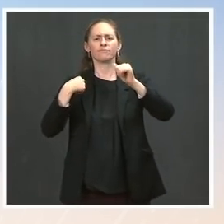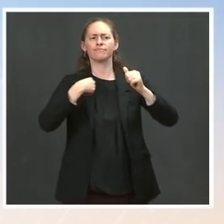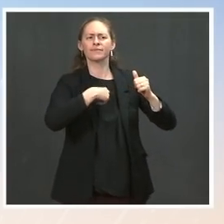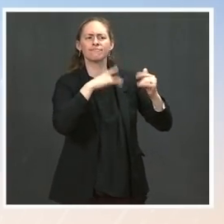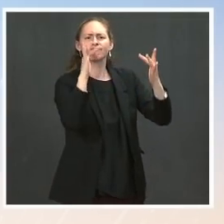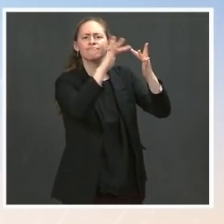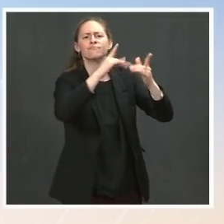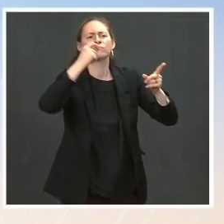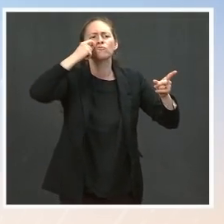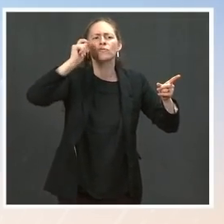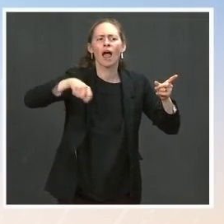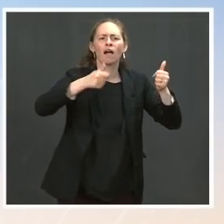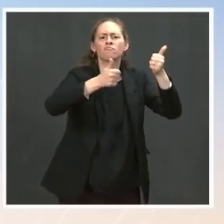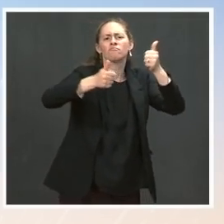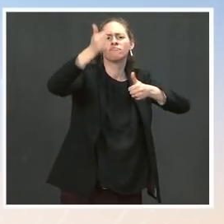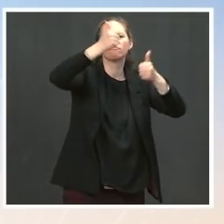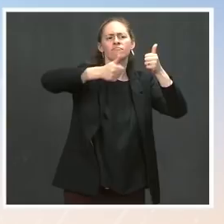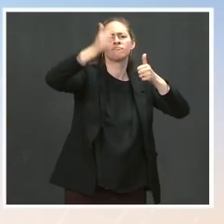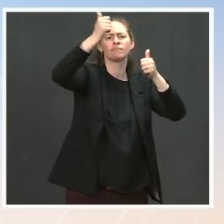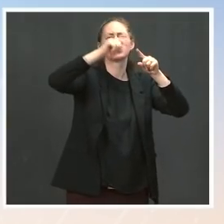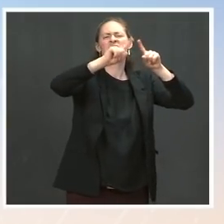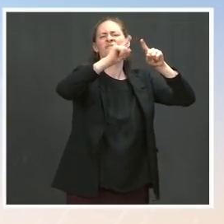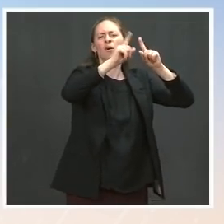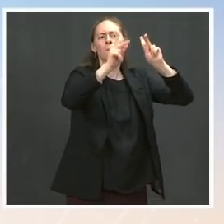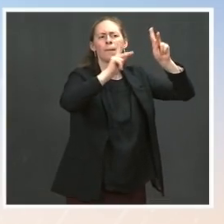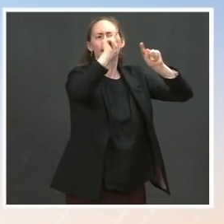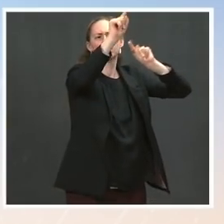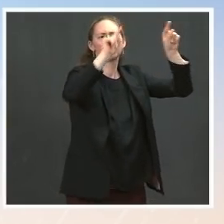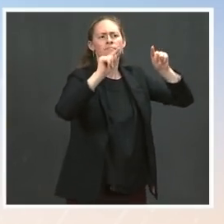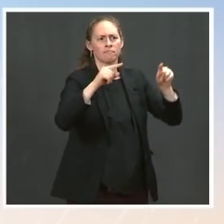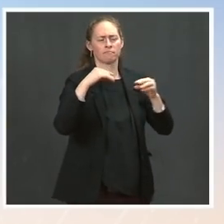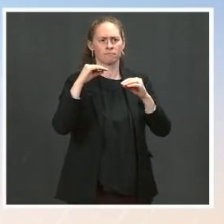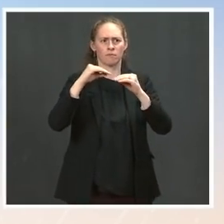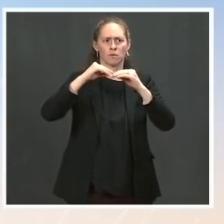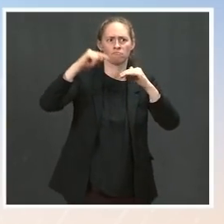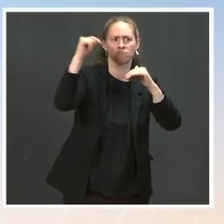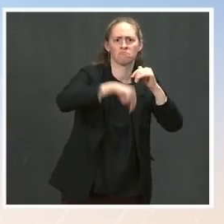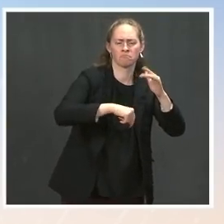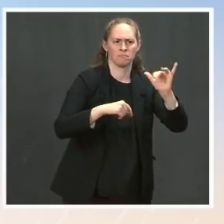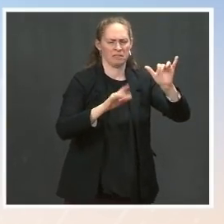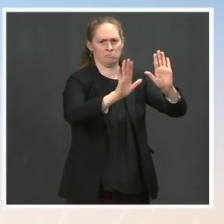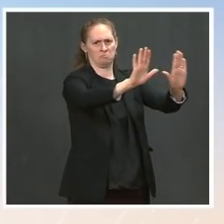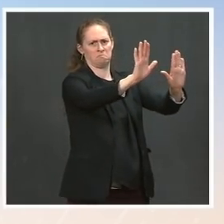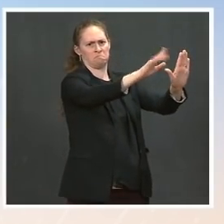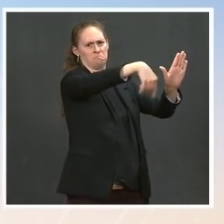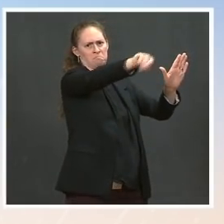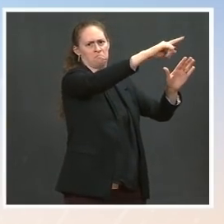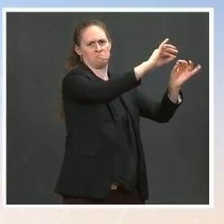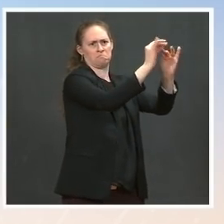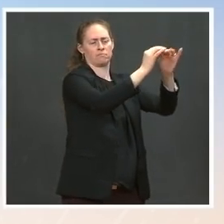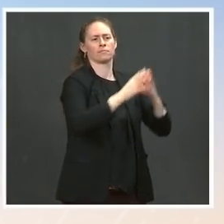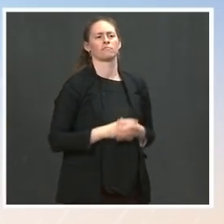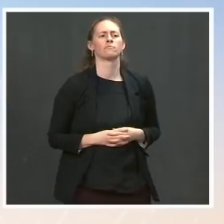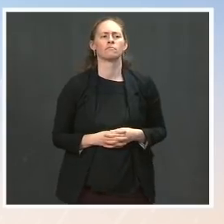But I'm not going to get ahead of their discussions that they're having on the ground. The Press: And then, just on police reform again: The -- you mentioned on Friday